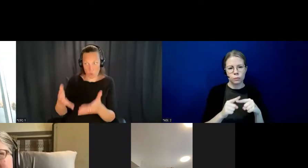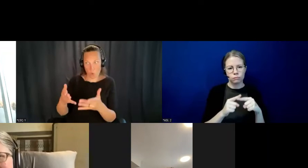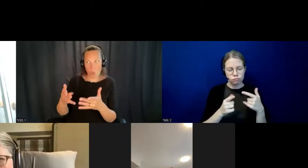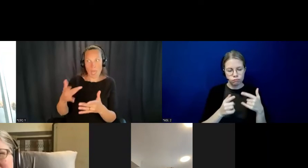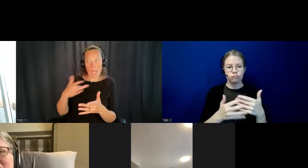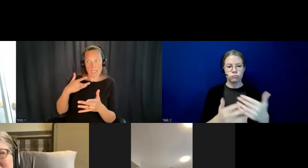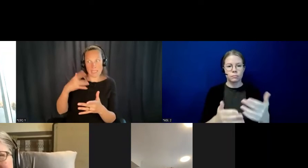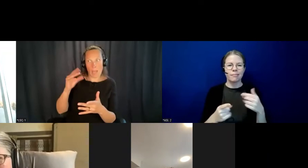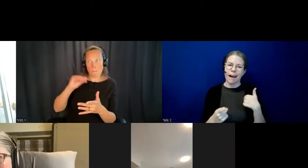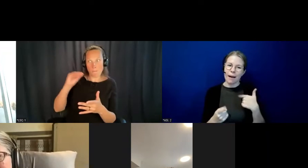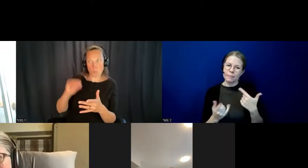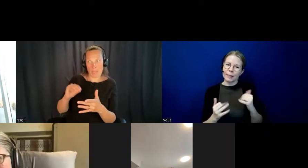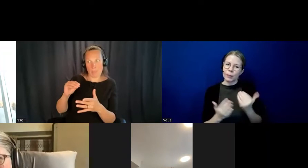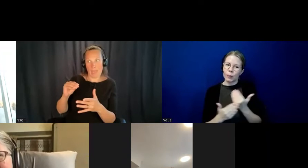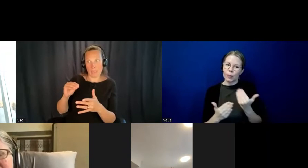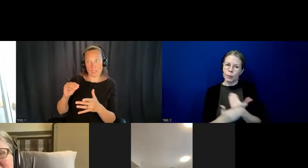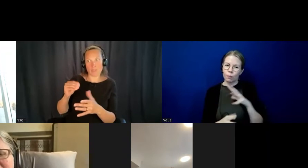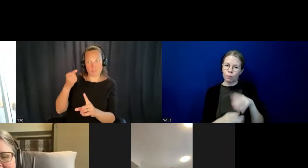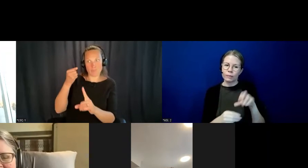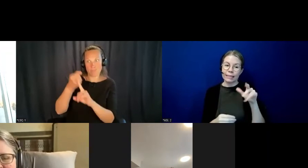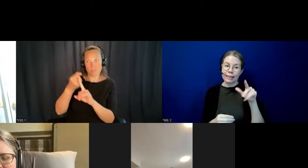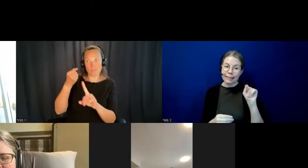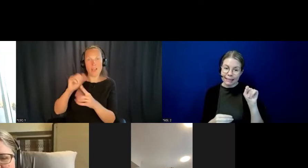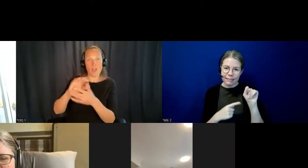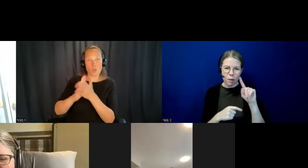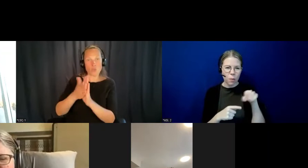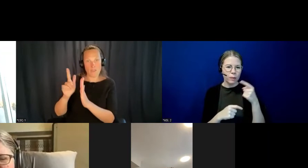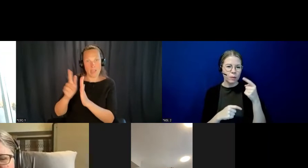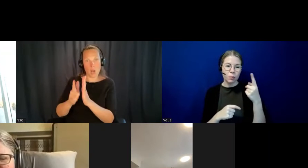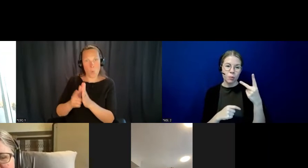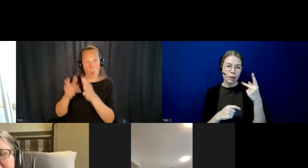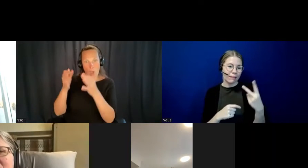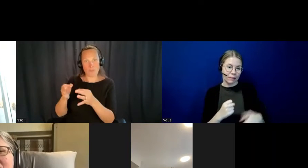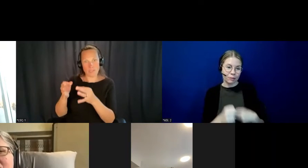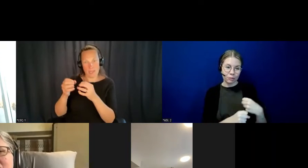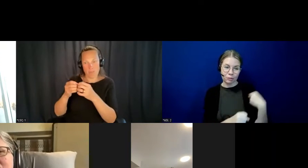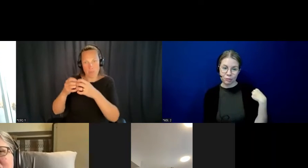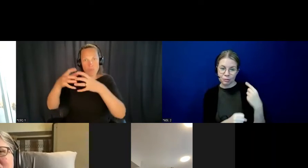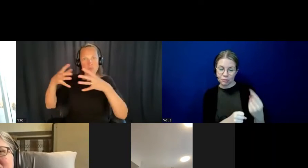THERE TWO-AND-A-HALF YEARS. I'M NOT PARTICULARLY POLITICAL. I'M NOT VERY GOOD AT PREDICTING